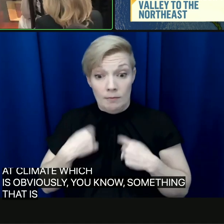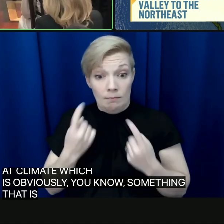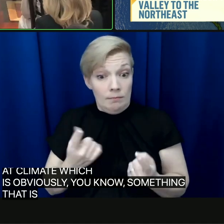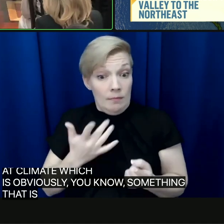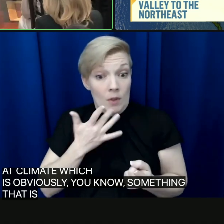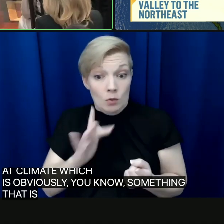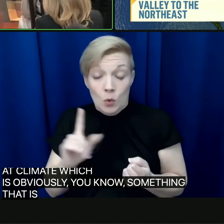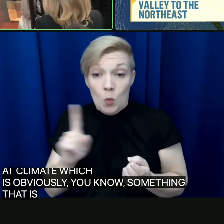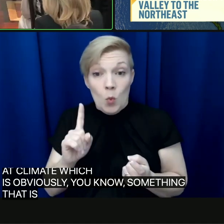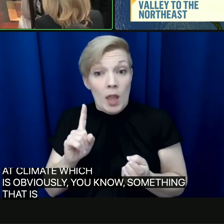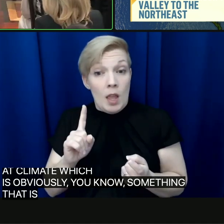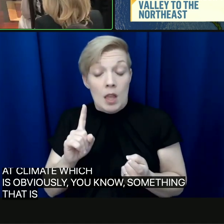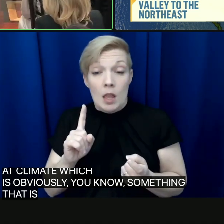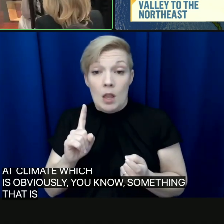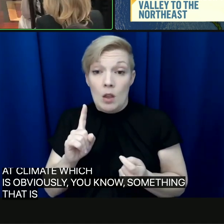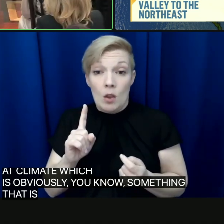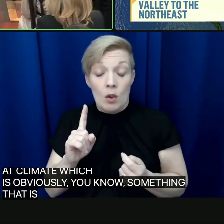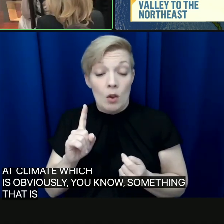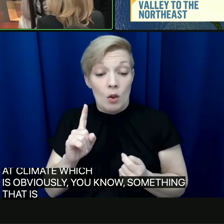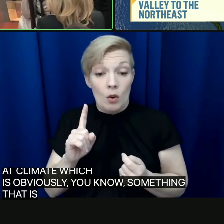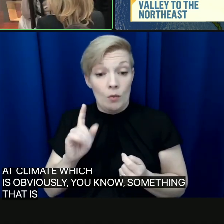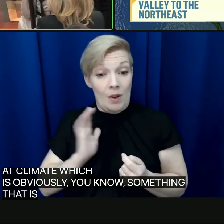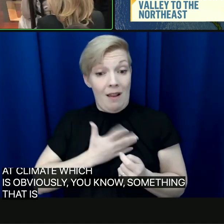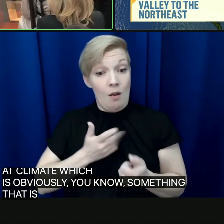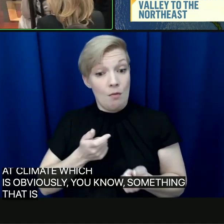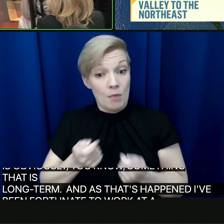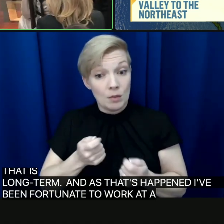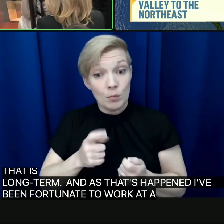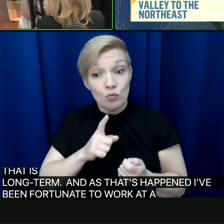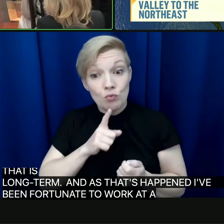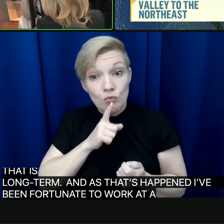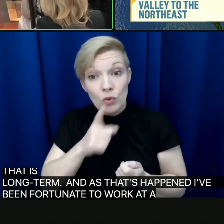where our management has thrown a lot of resources at it.